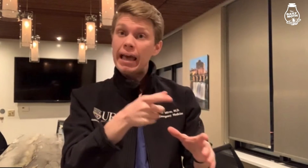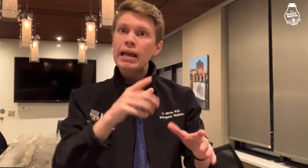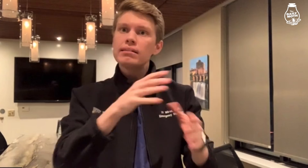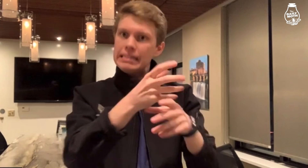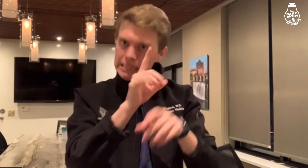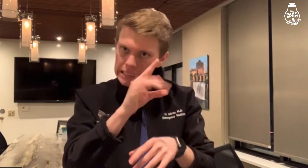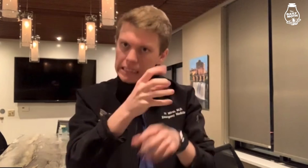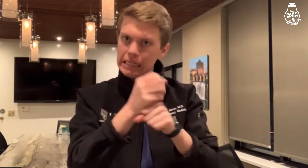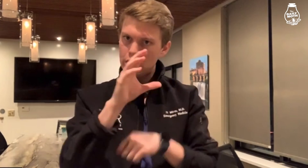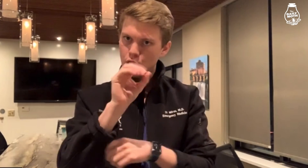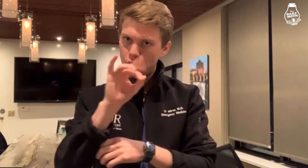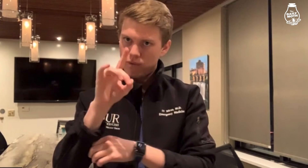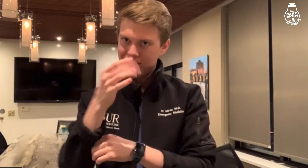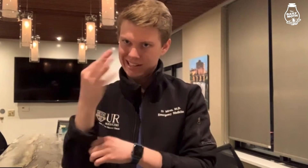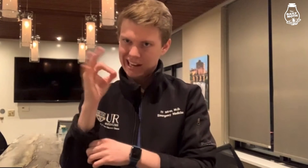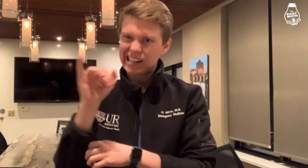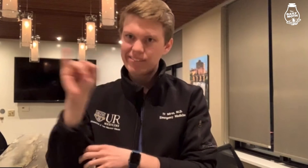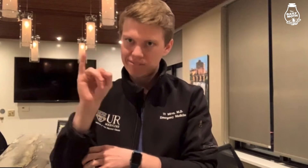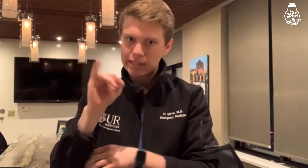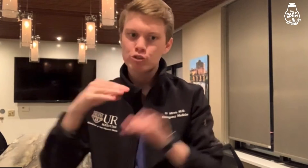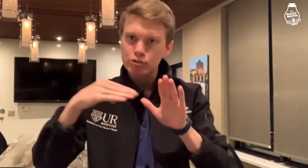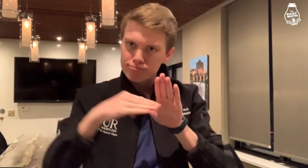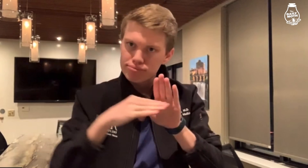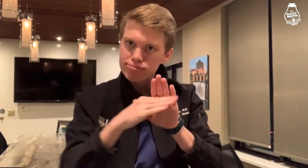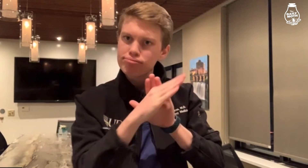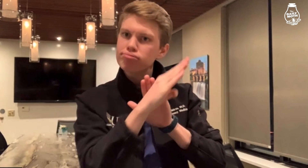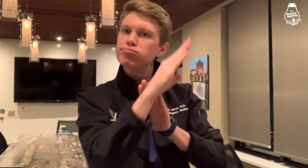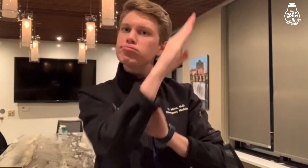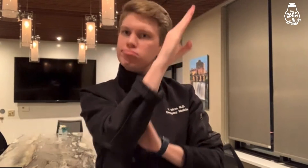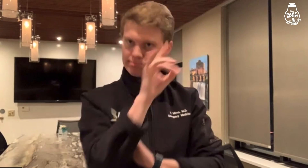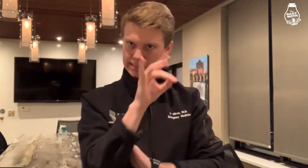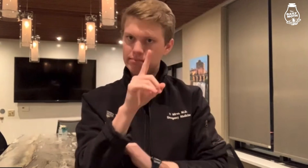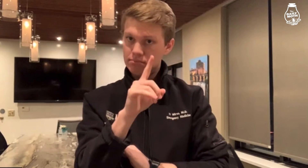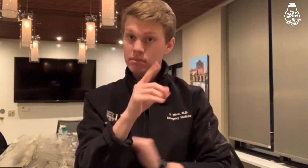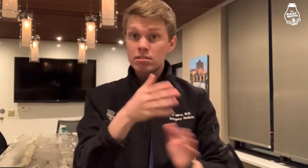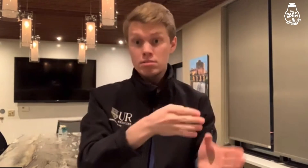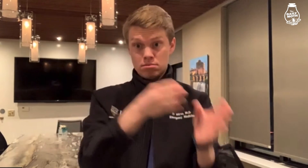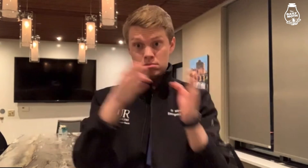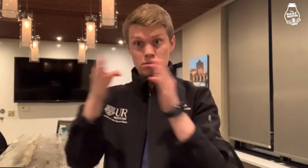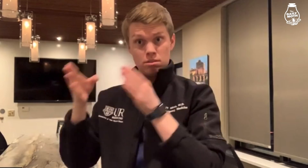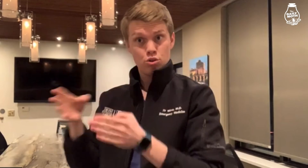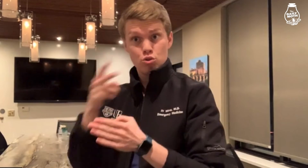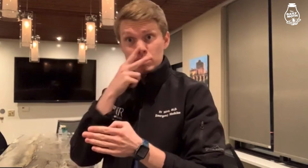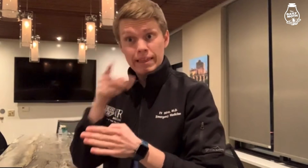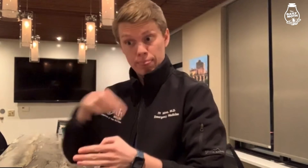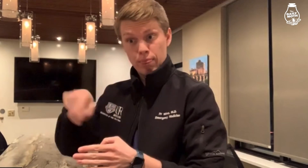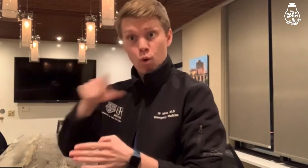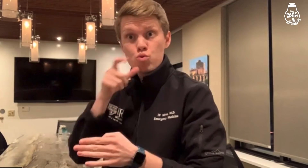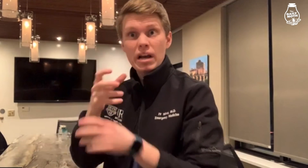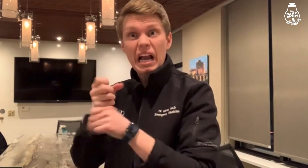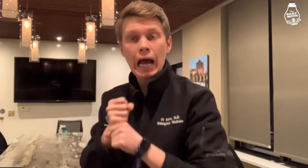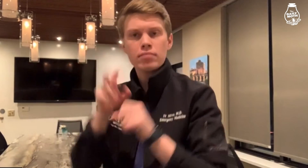they did become infected with Covid-19. There were spikes. But for the other group,